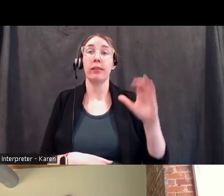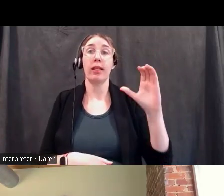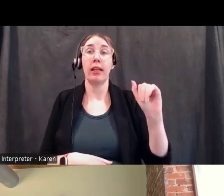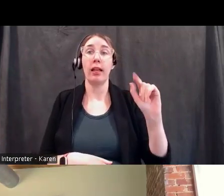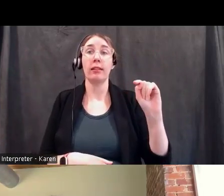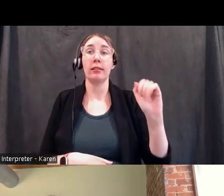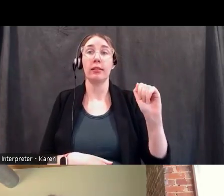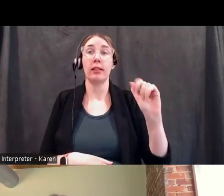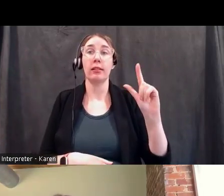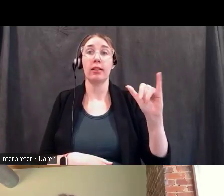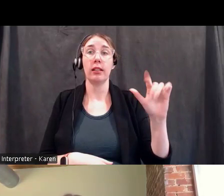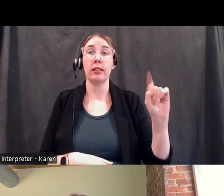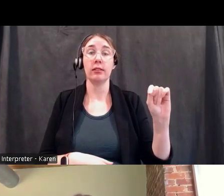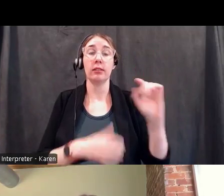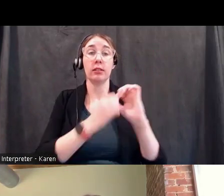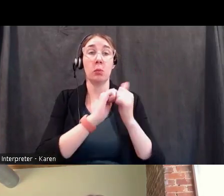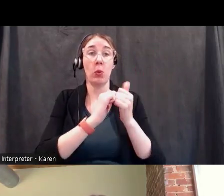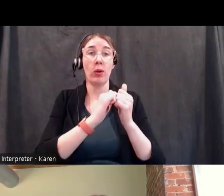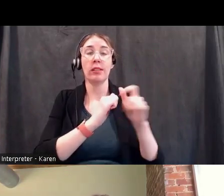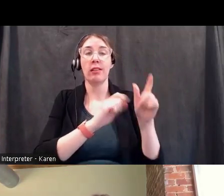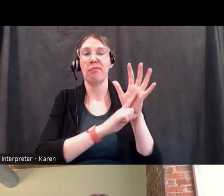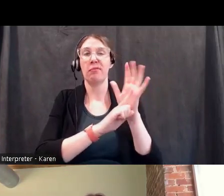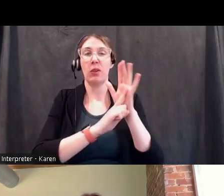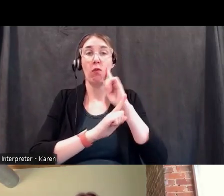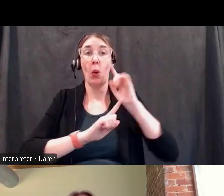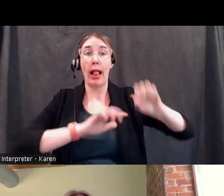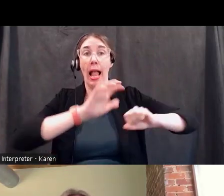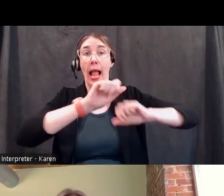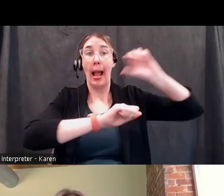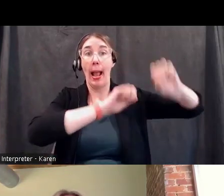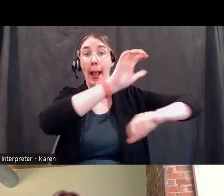They're really known for their climbing, doing a lot of indoor climbing.